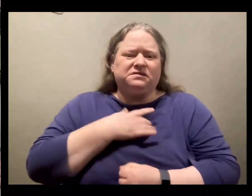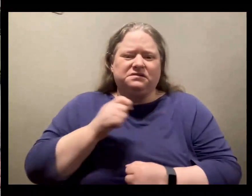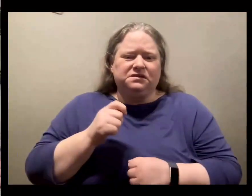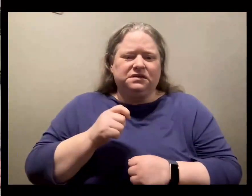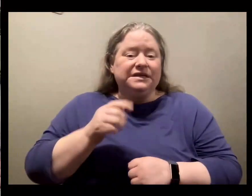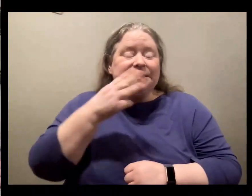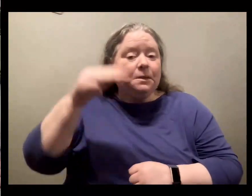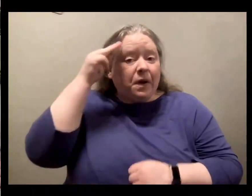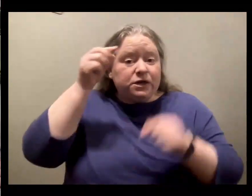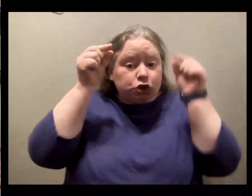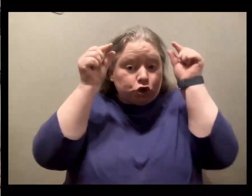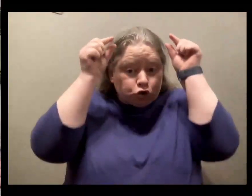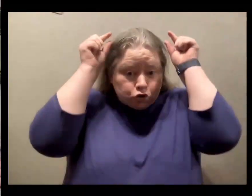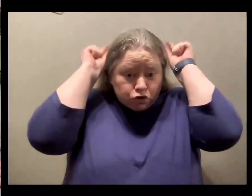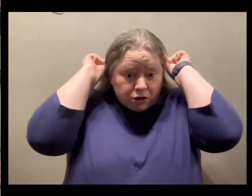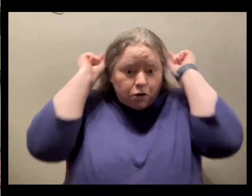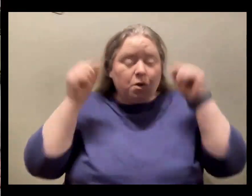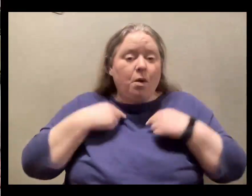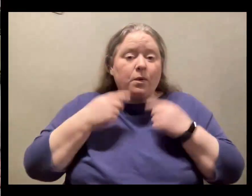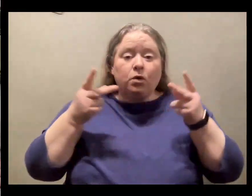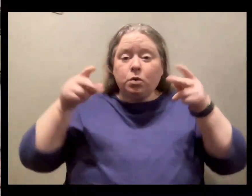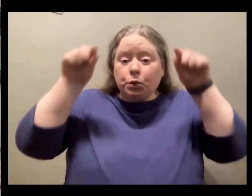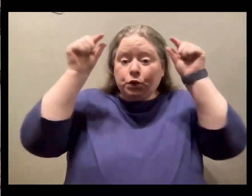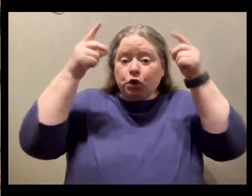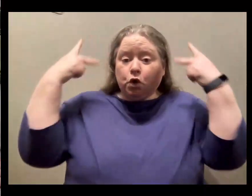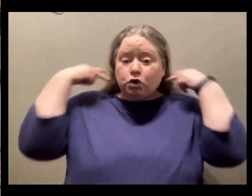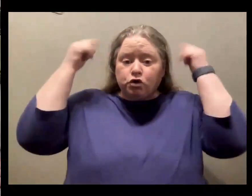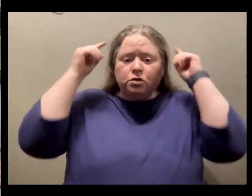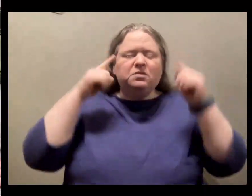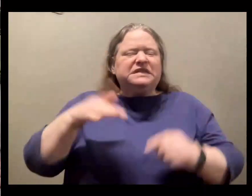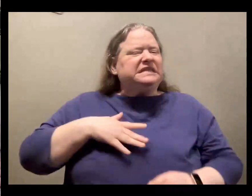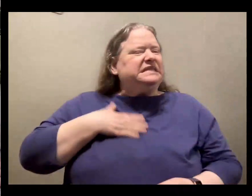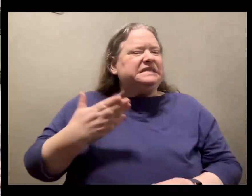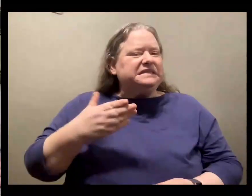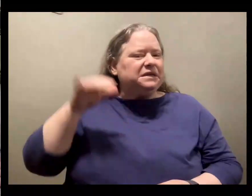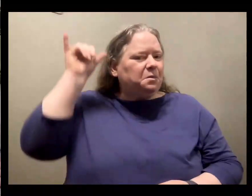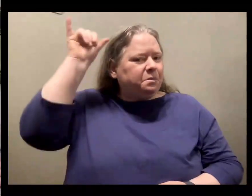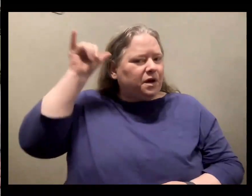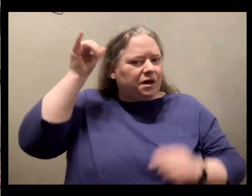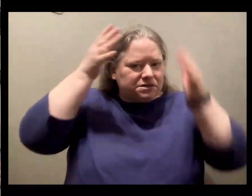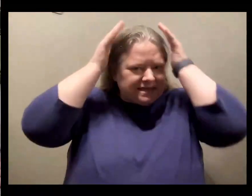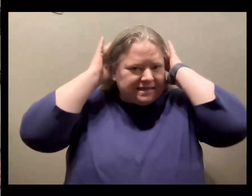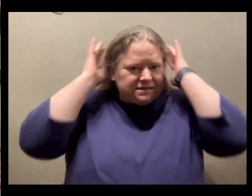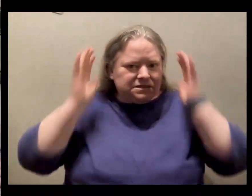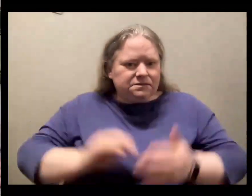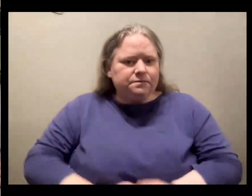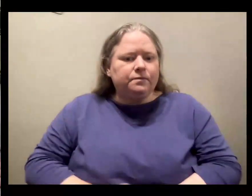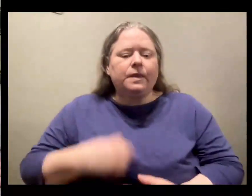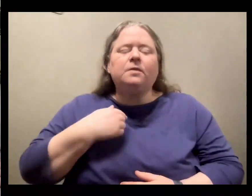He didn't mind the short hair, when I cut it up short before it went bald; but he doesn't like the bald head.